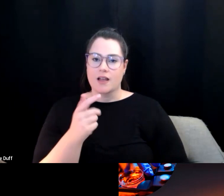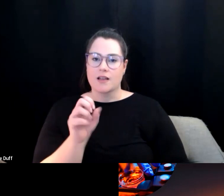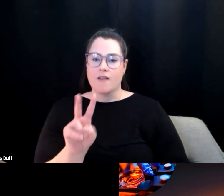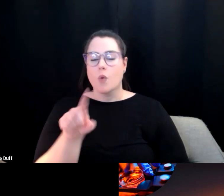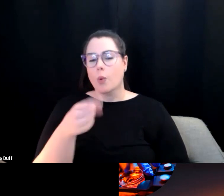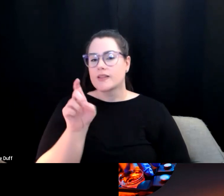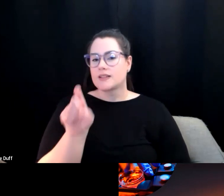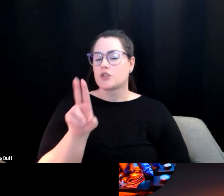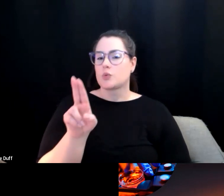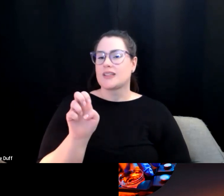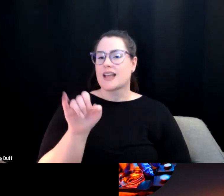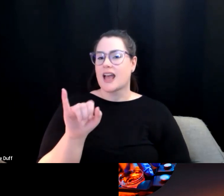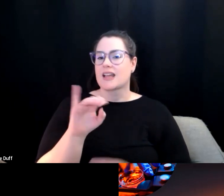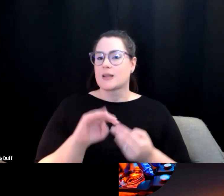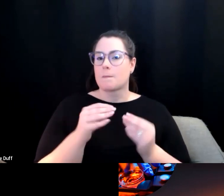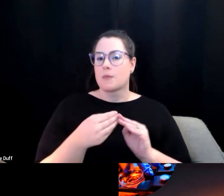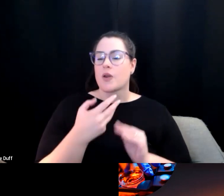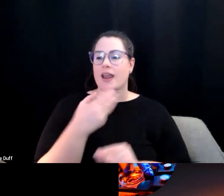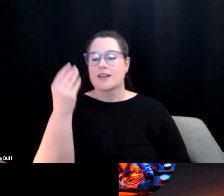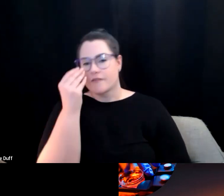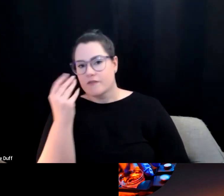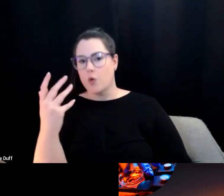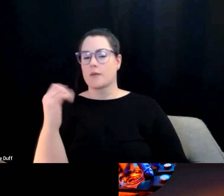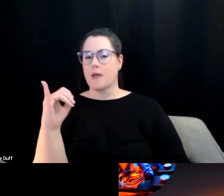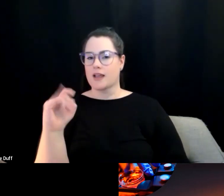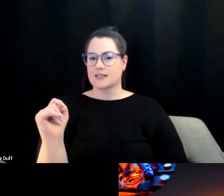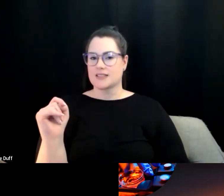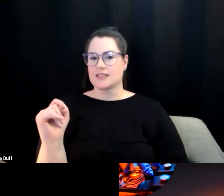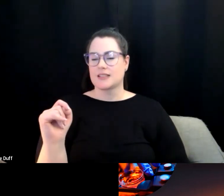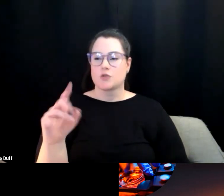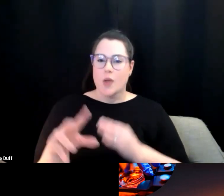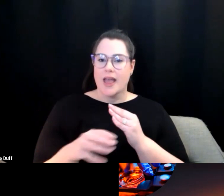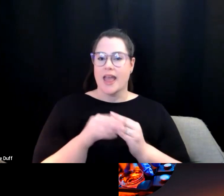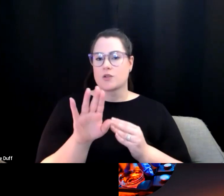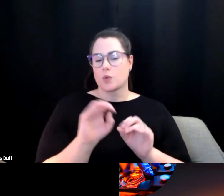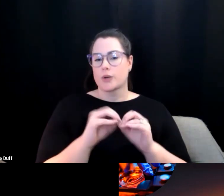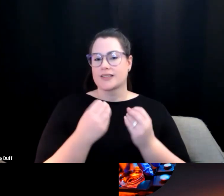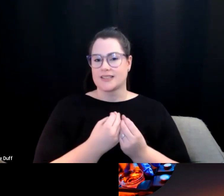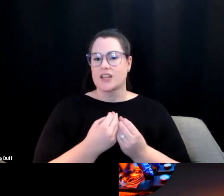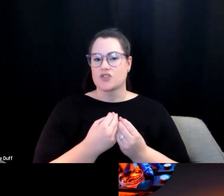And your secondary step is you need to call IT Help to add your organization to NSF. Samantha Hunter: Okay. Thank you.